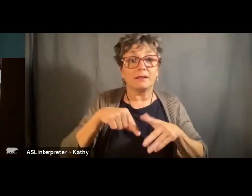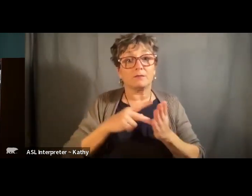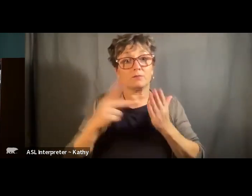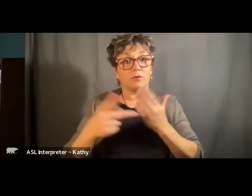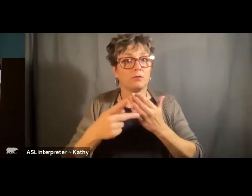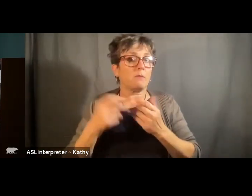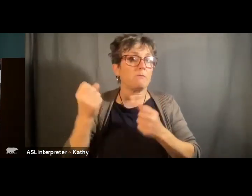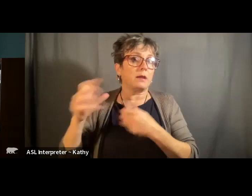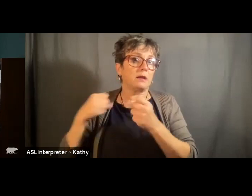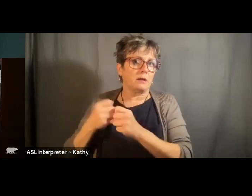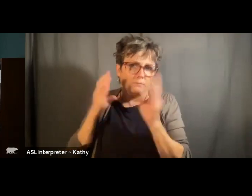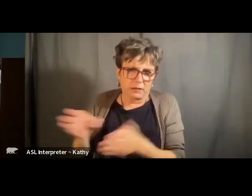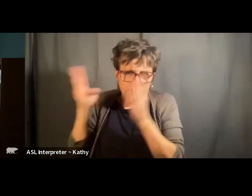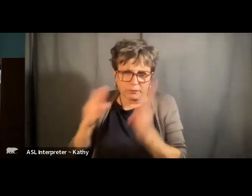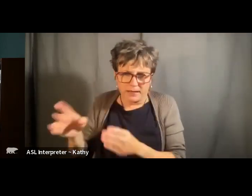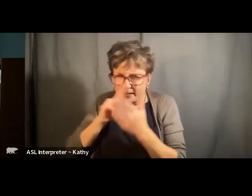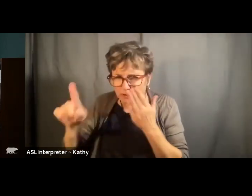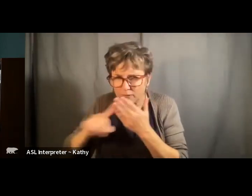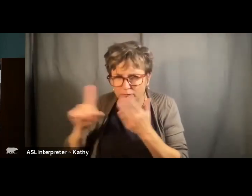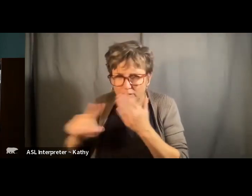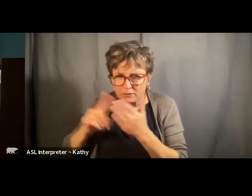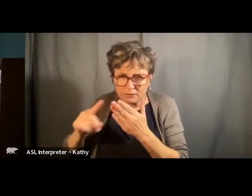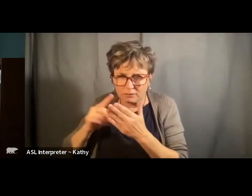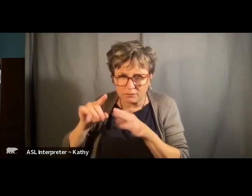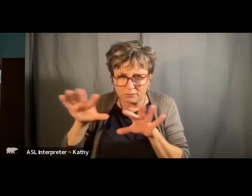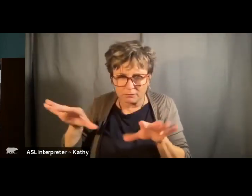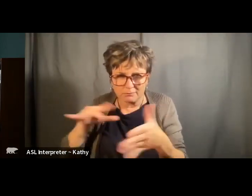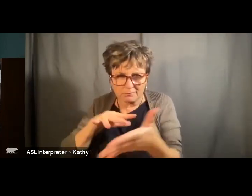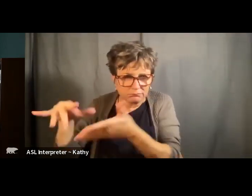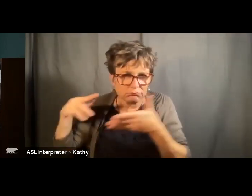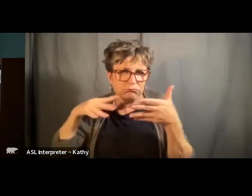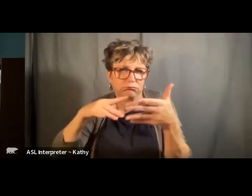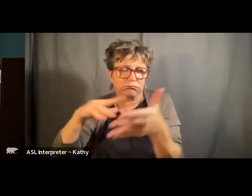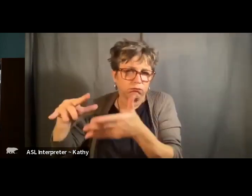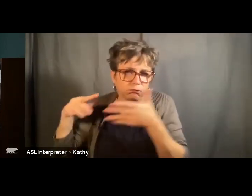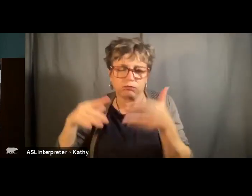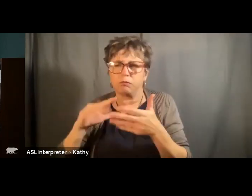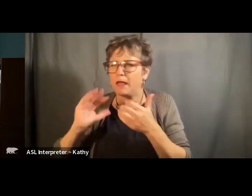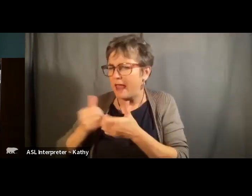in how data is collected and secured and conversations with you, the experts, living